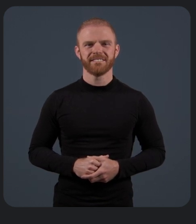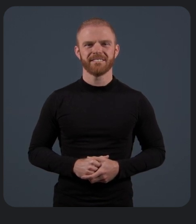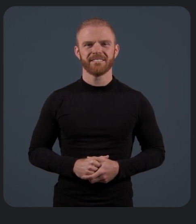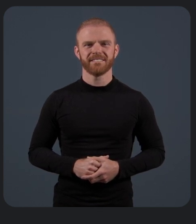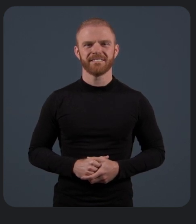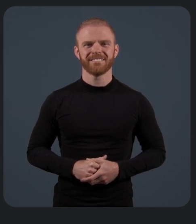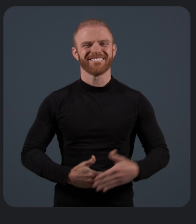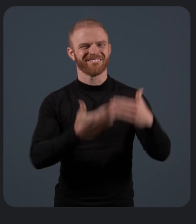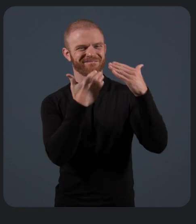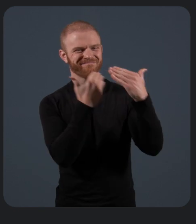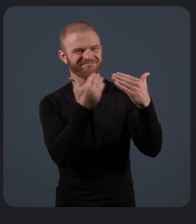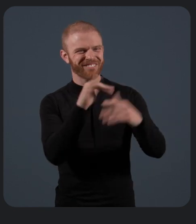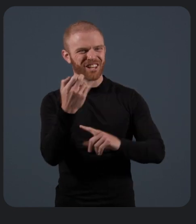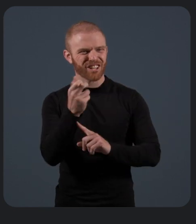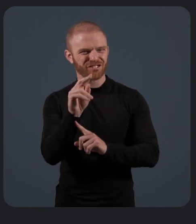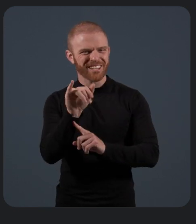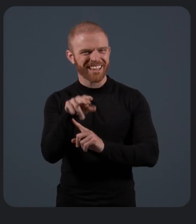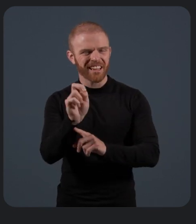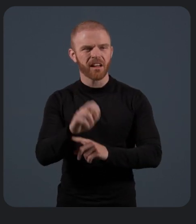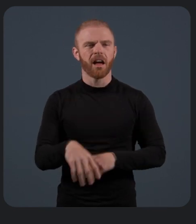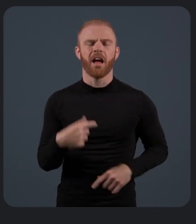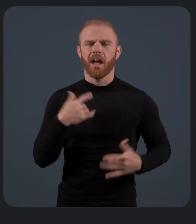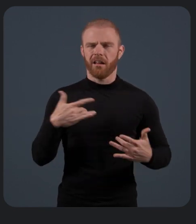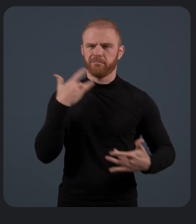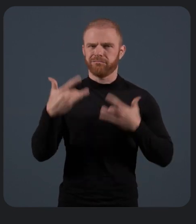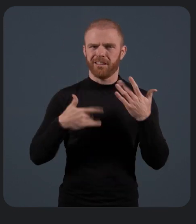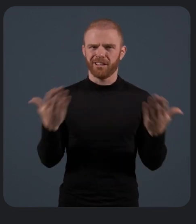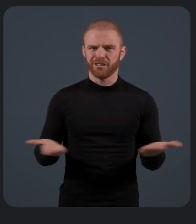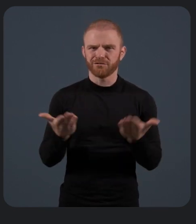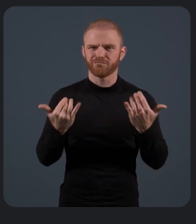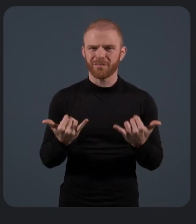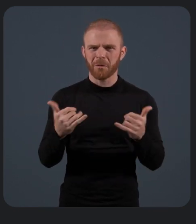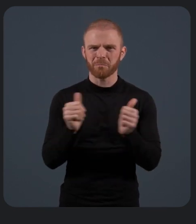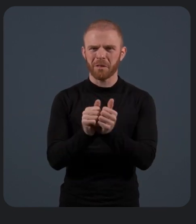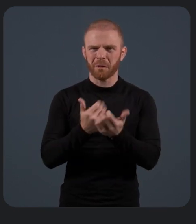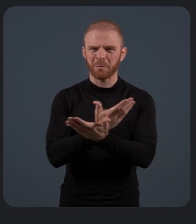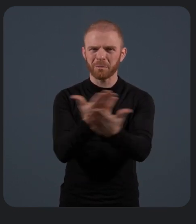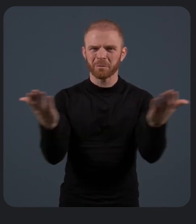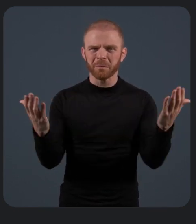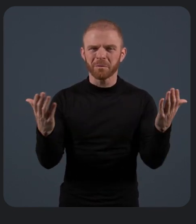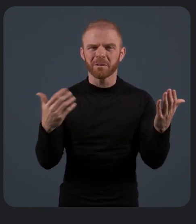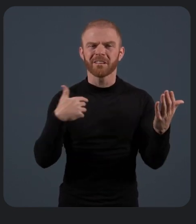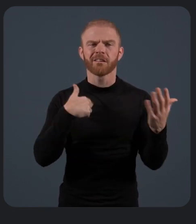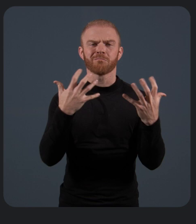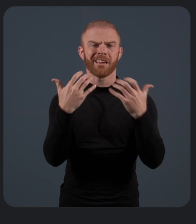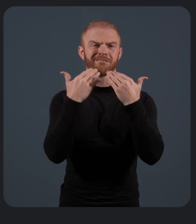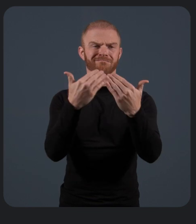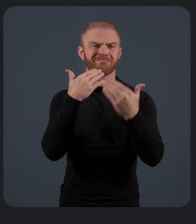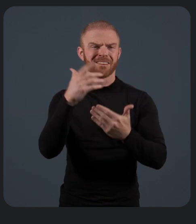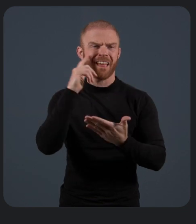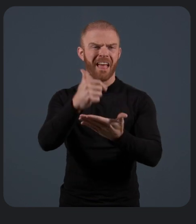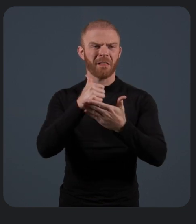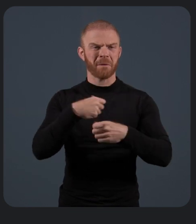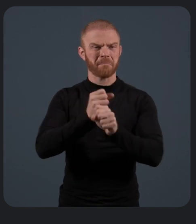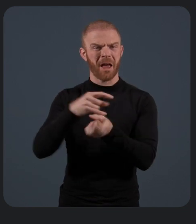Thanks, Jeanine. I'm so, so excited to be here today and I want to thank you for helping us make Android better